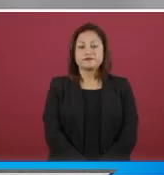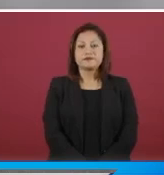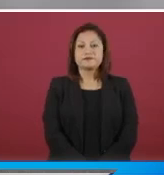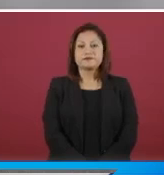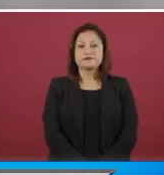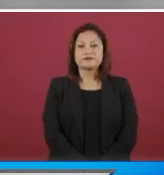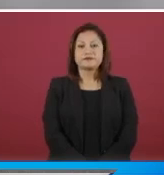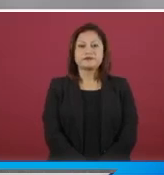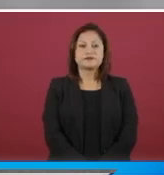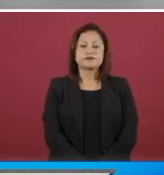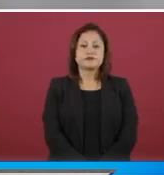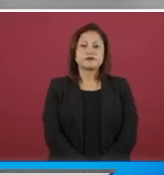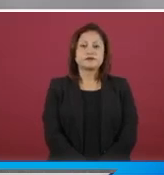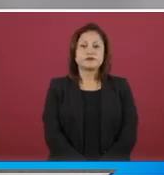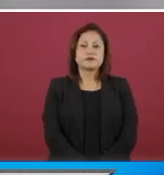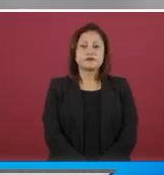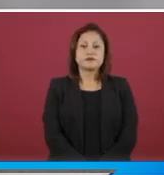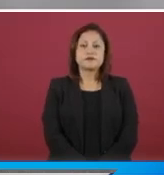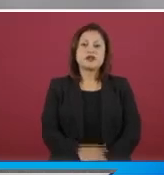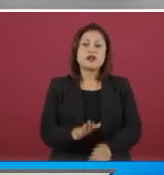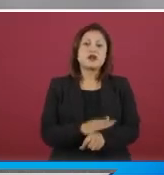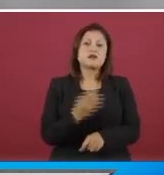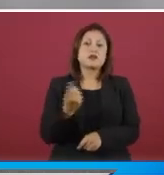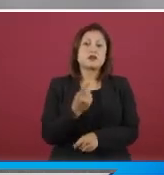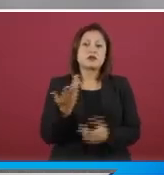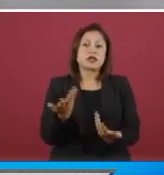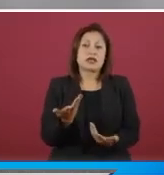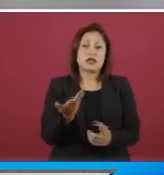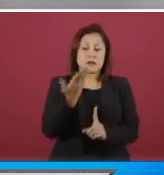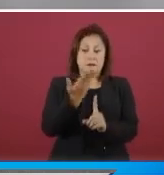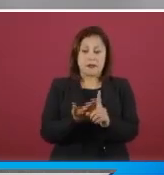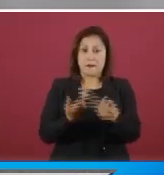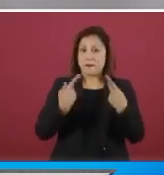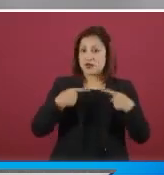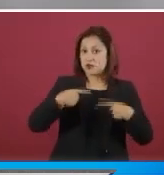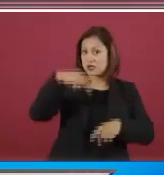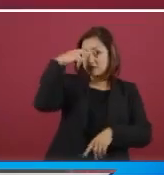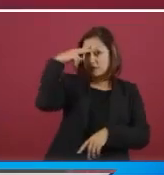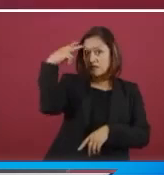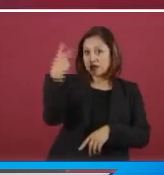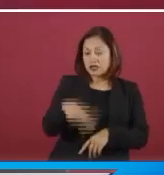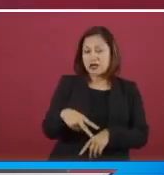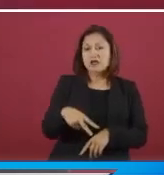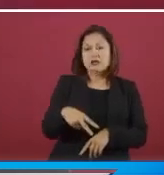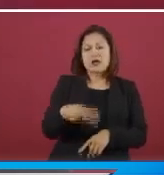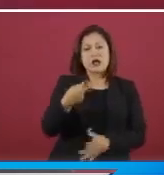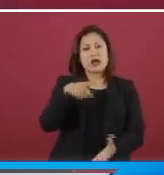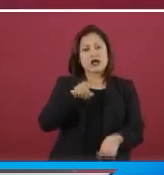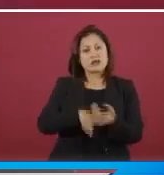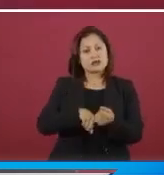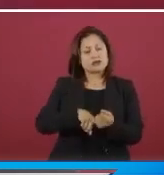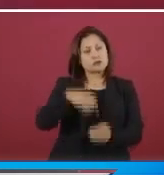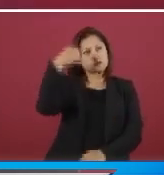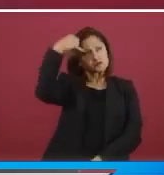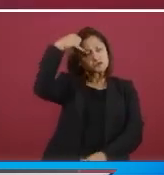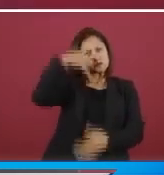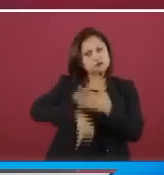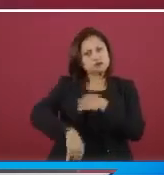ask to veto May 3 and 5 after several accounts have been censored such as Julio Astillero, who spoke about Jalife and the Youtubers